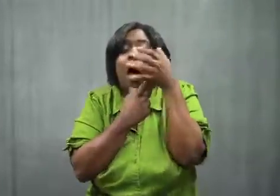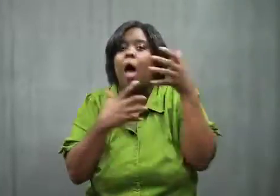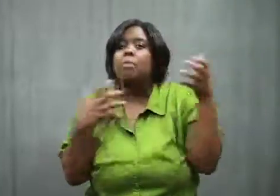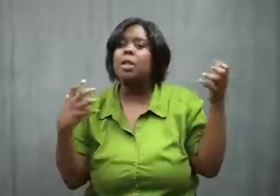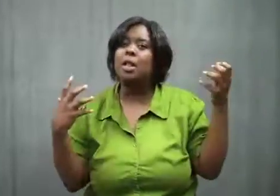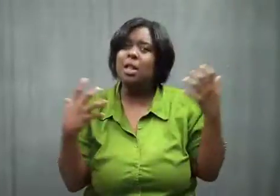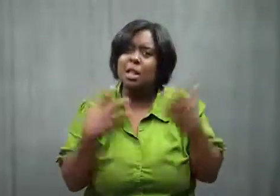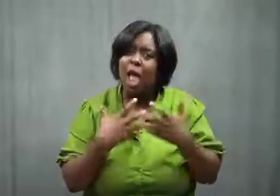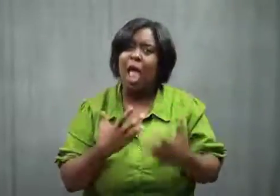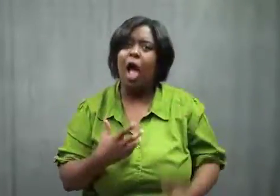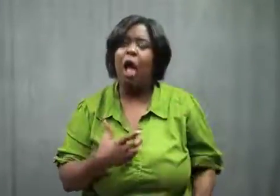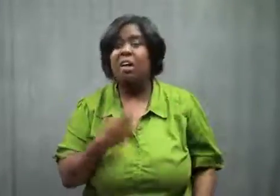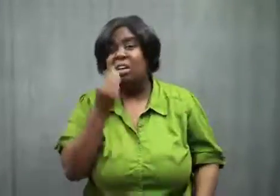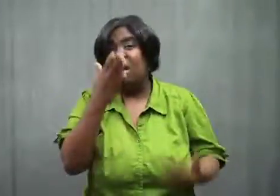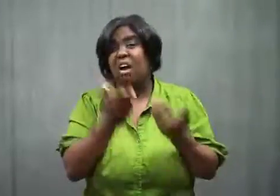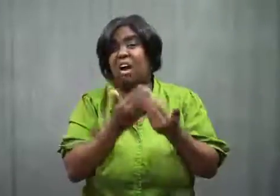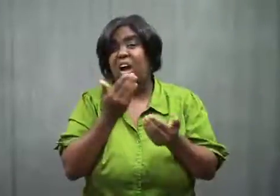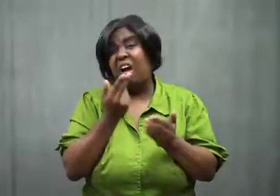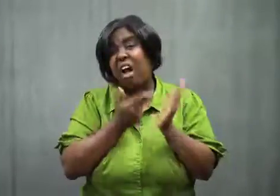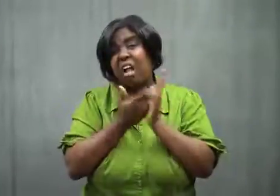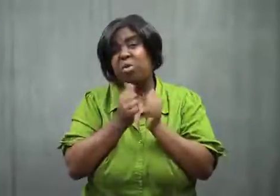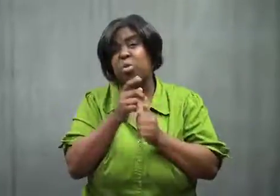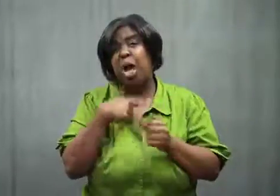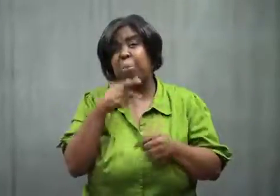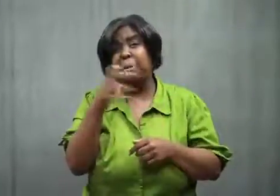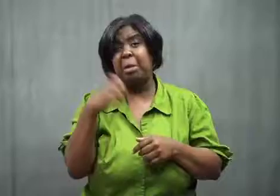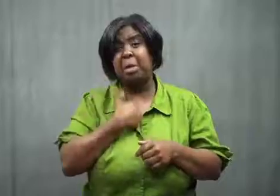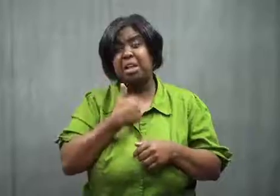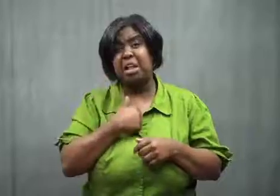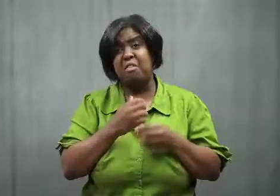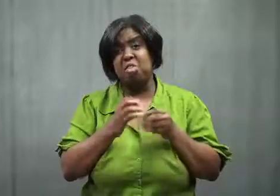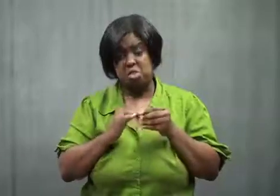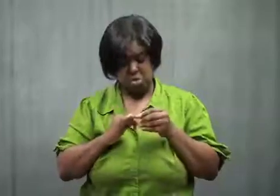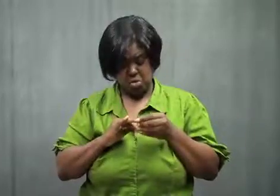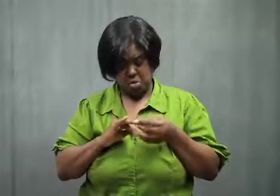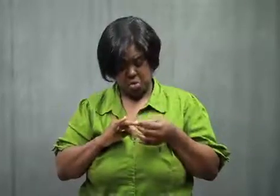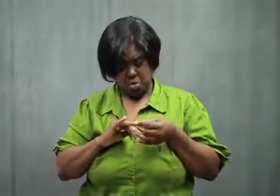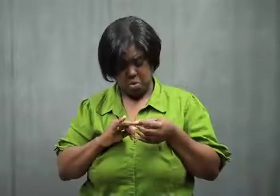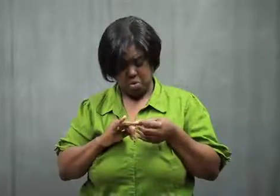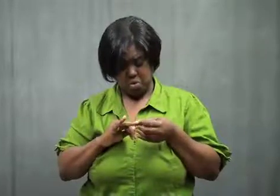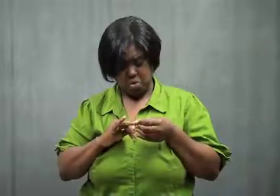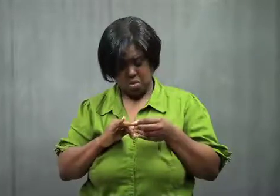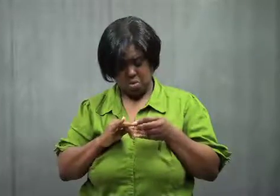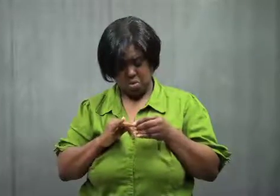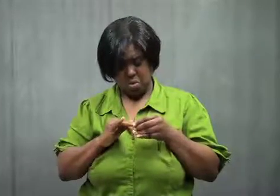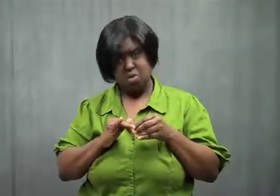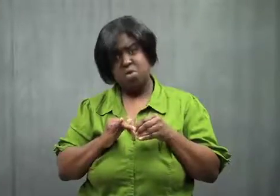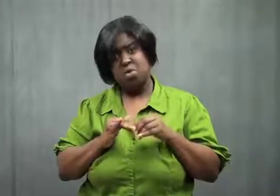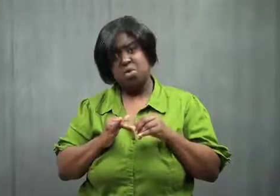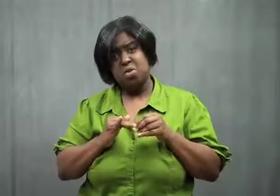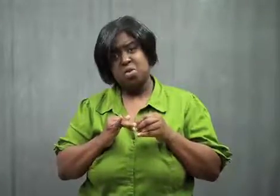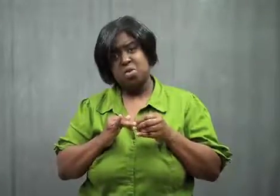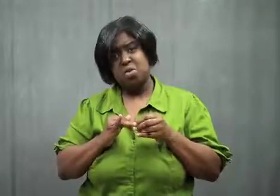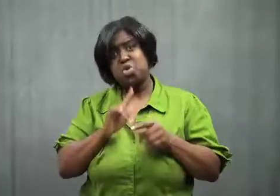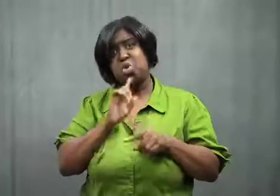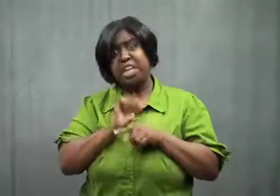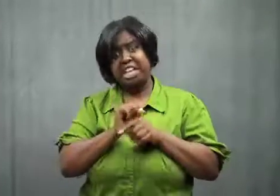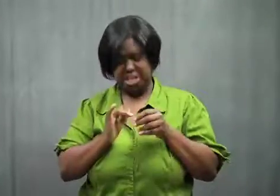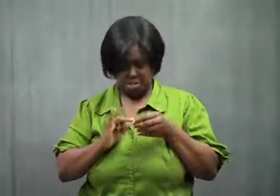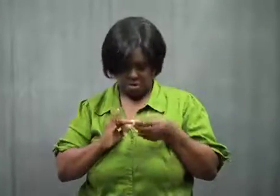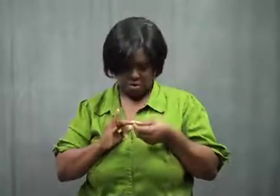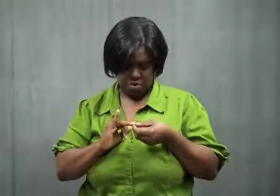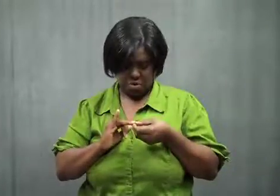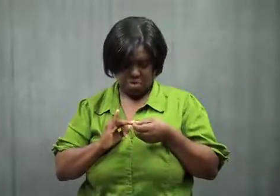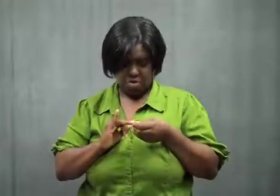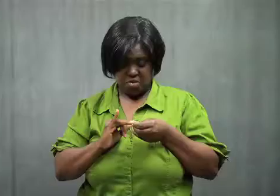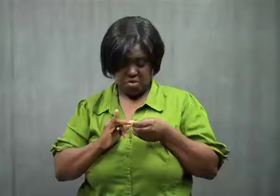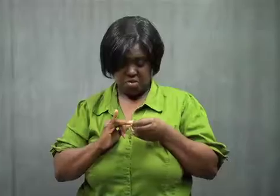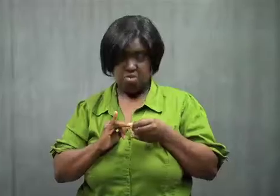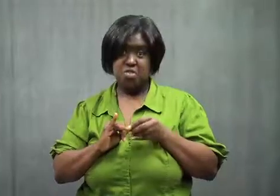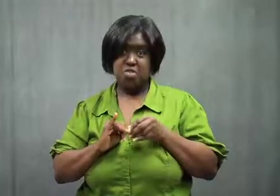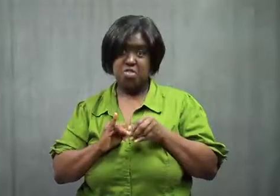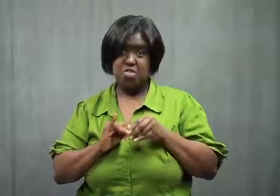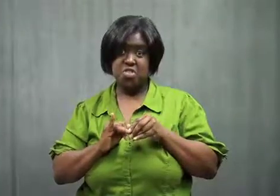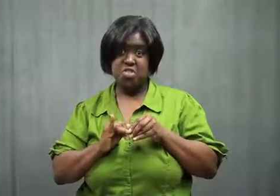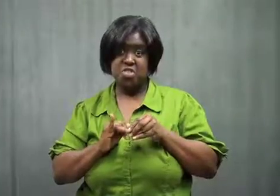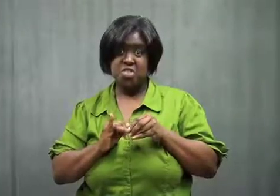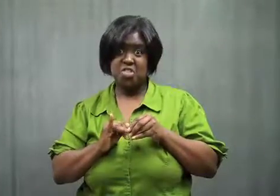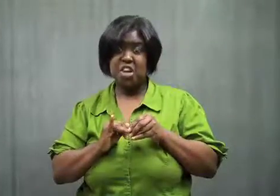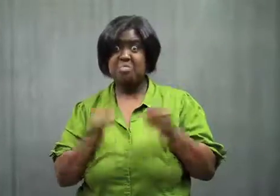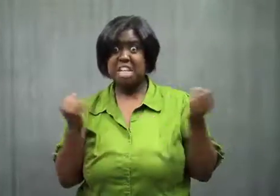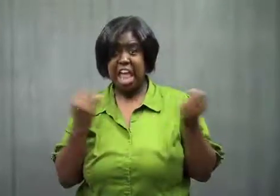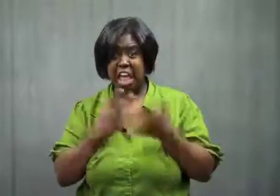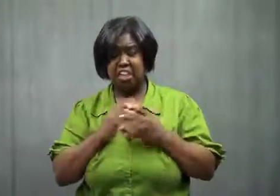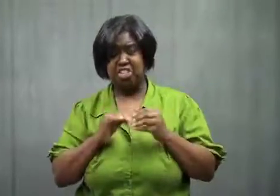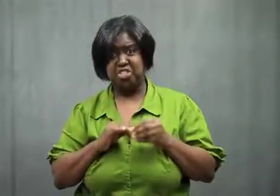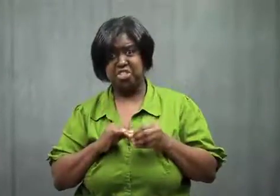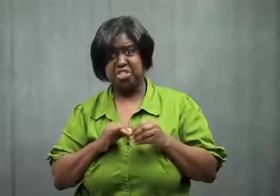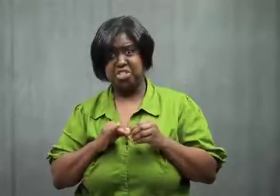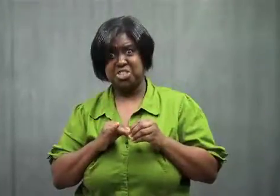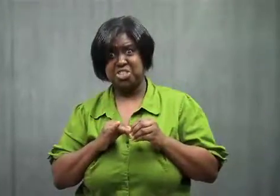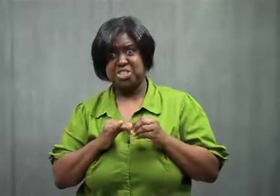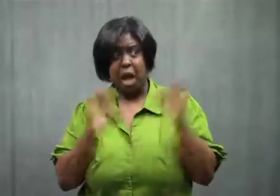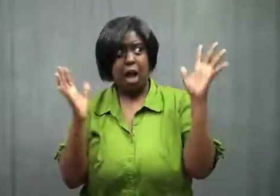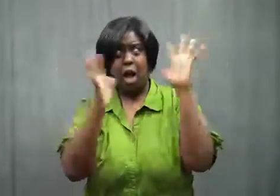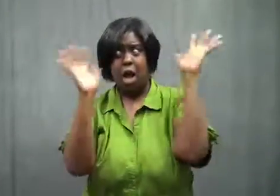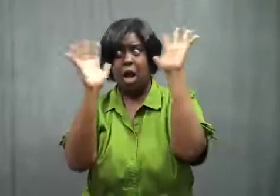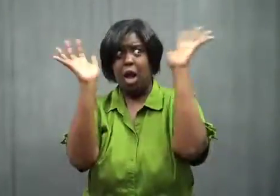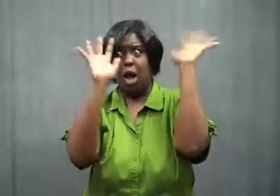I was just plain scared! Honestly, I peed myself! For real. I was scared!